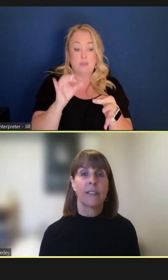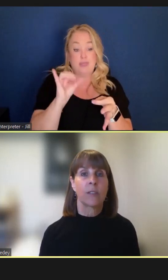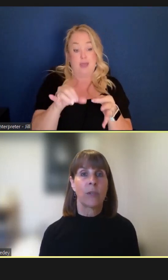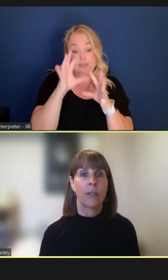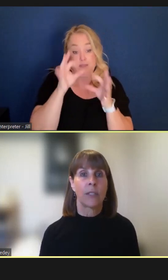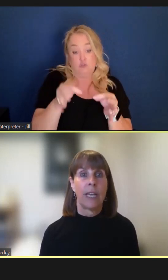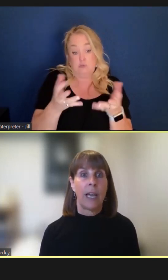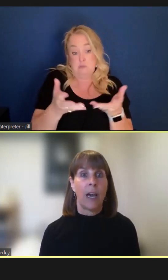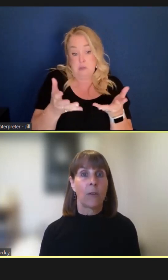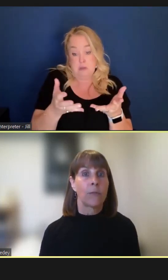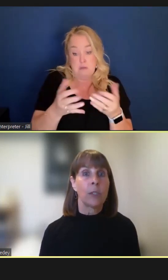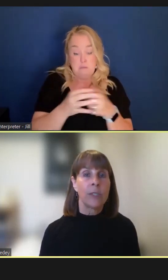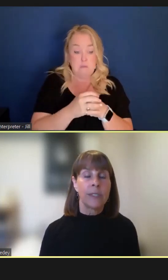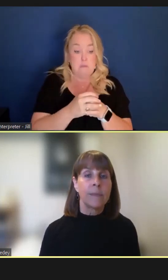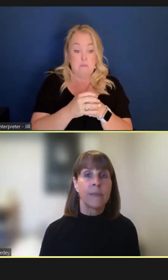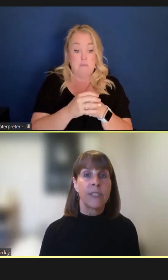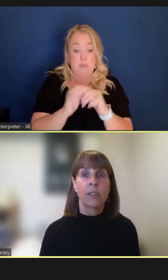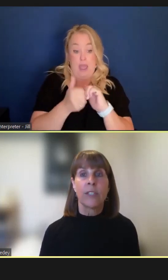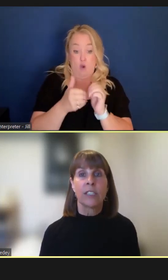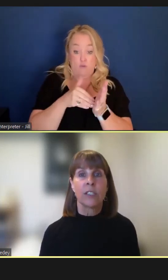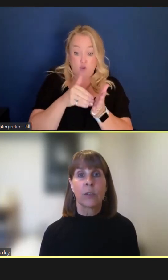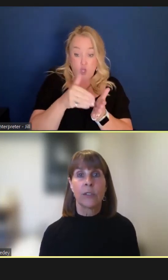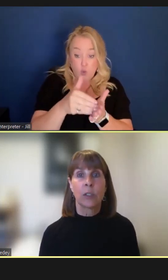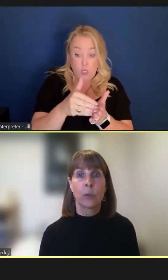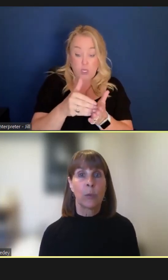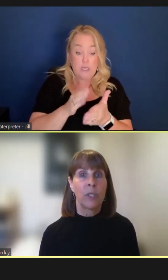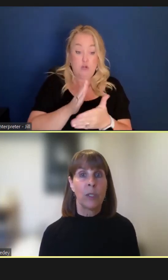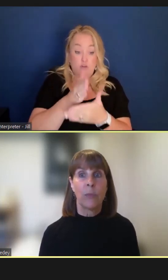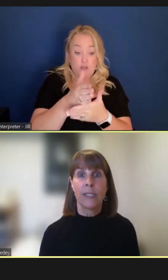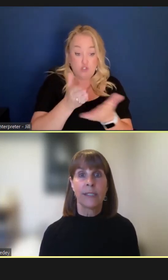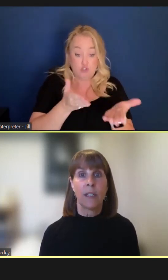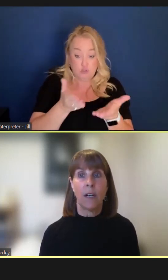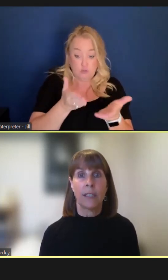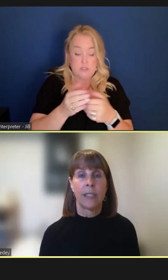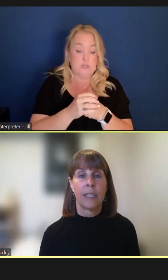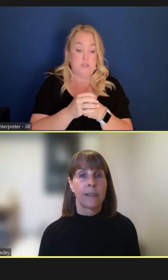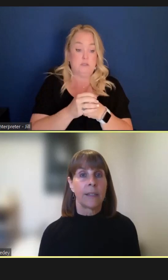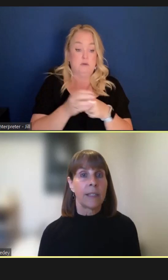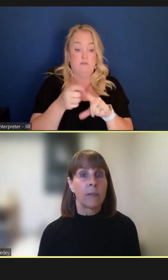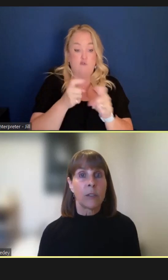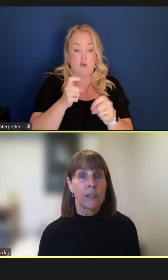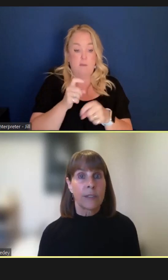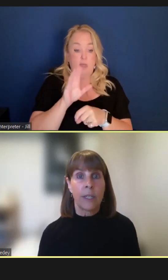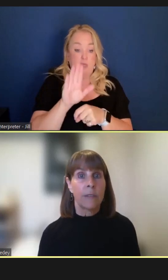around how frequent the intervention services would be based on the levels of